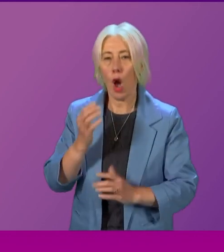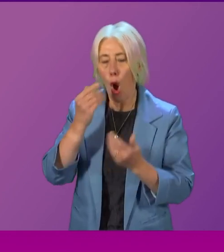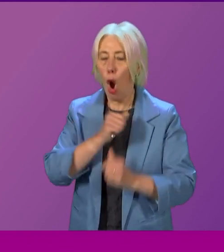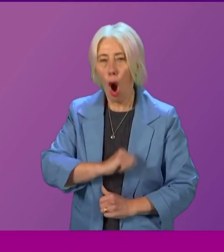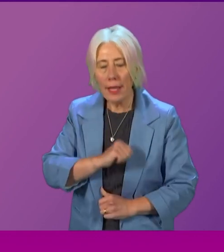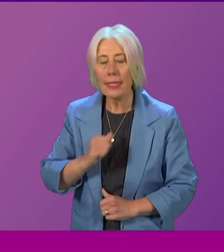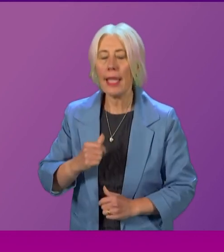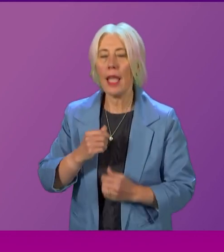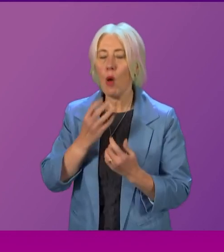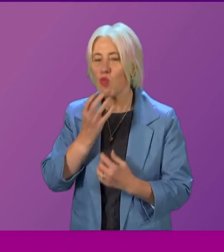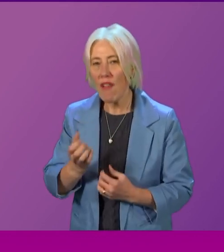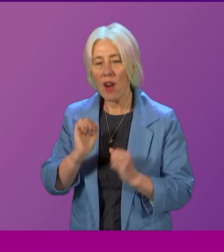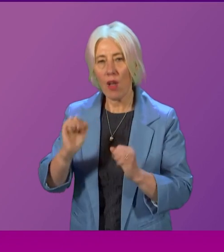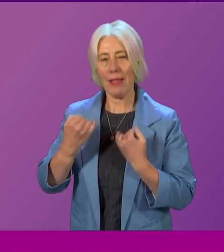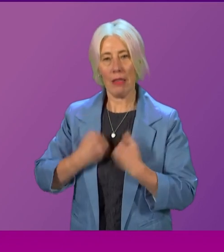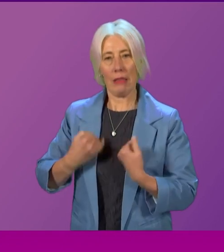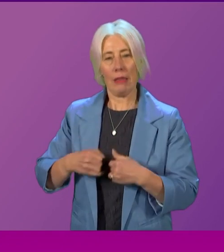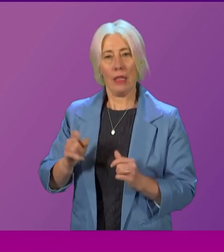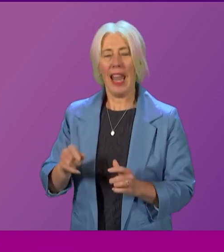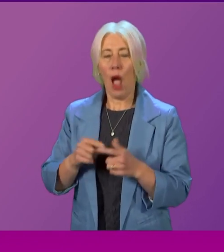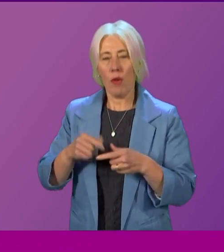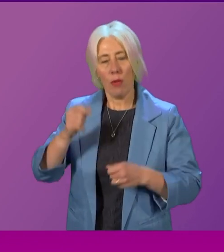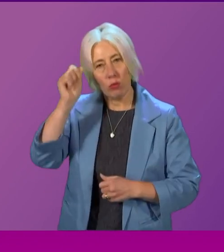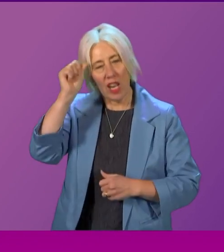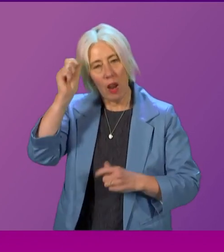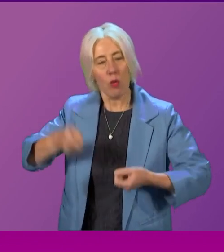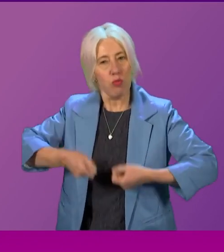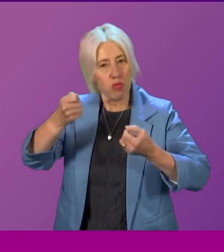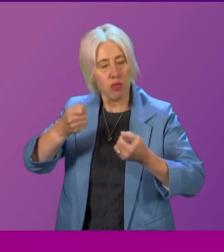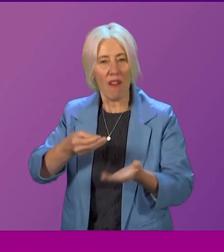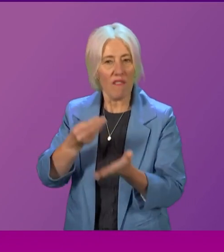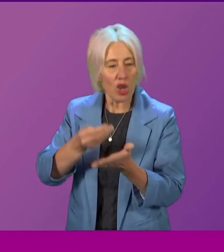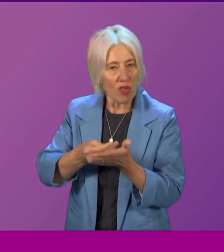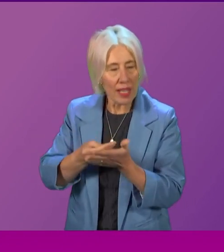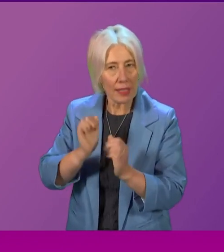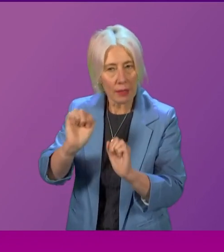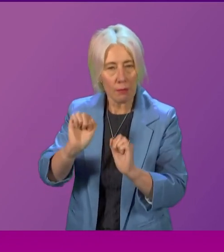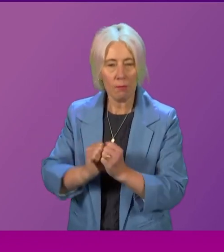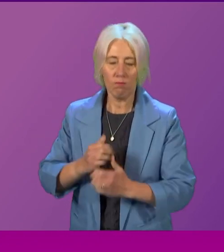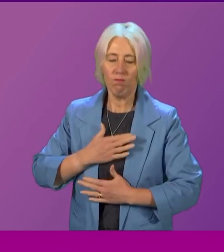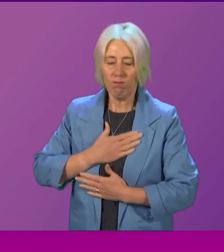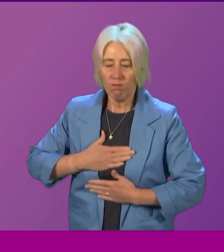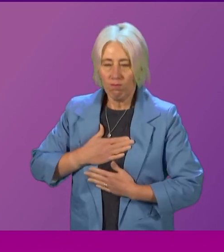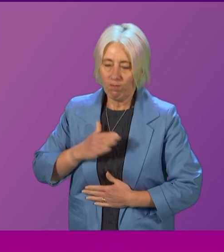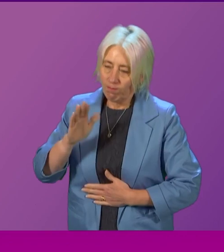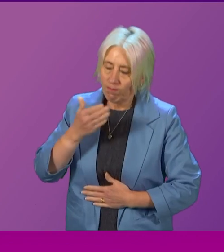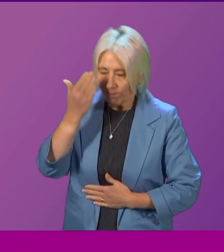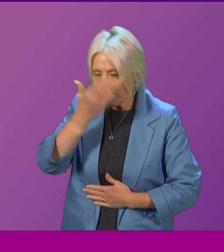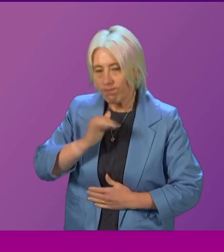his health condition and the incredible work that he did in raising awareness and funding. I send the most sincere and heartfelt condolences to his family.